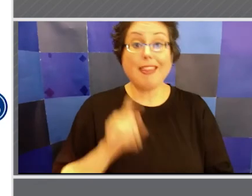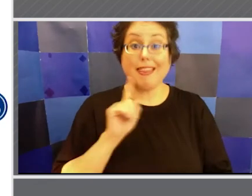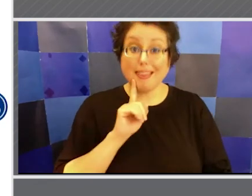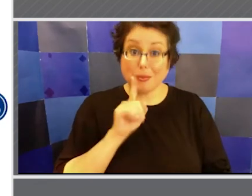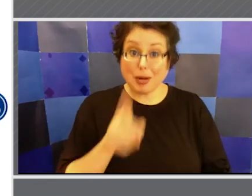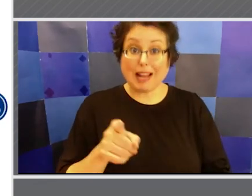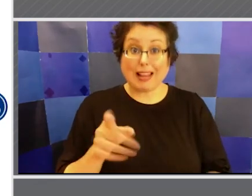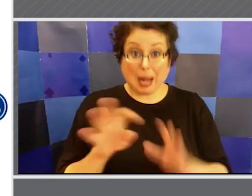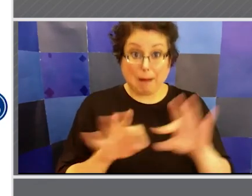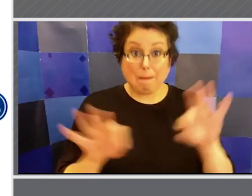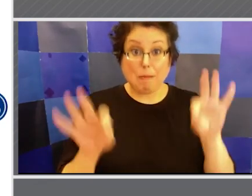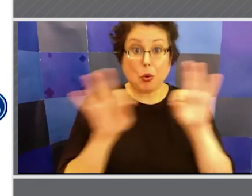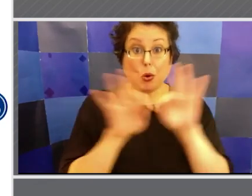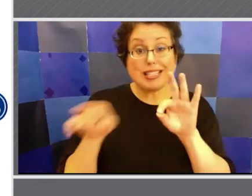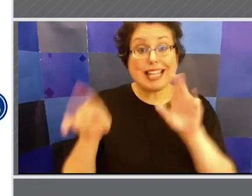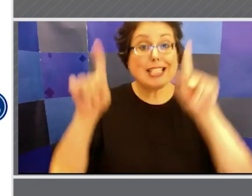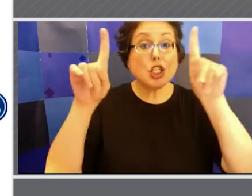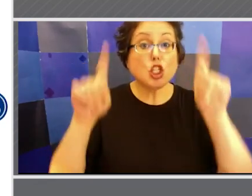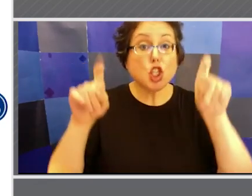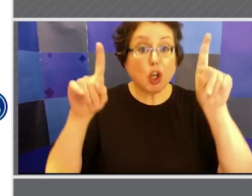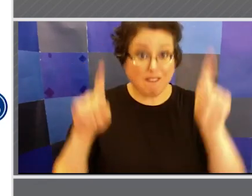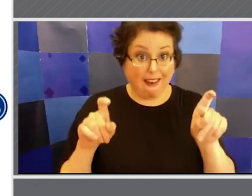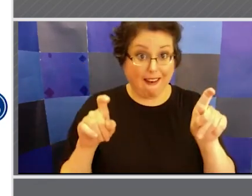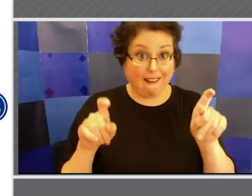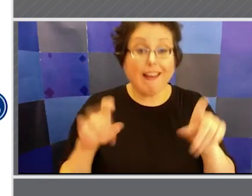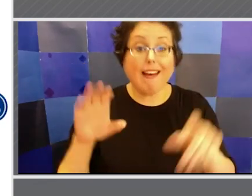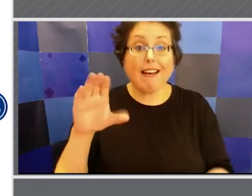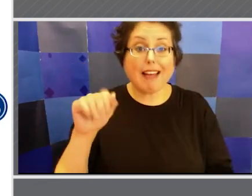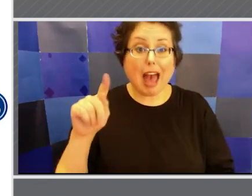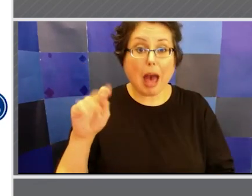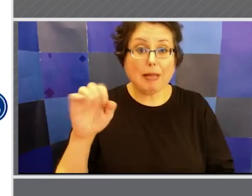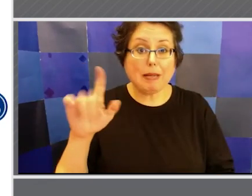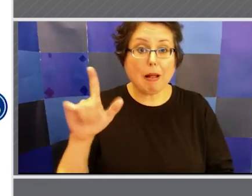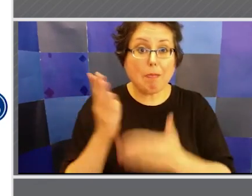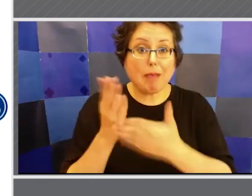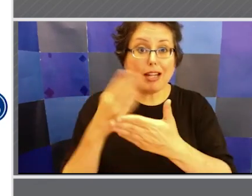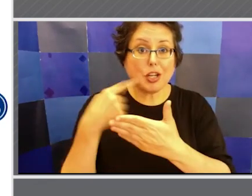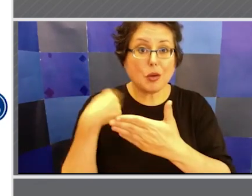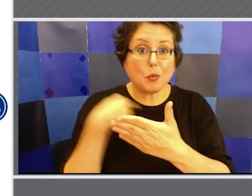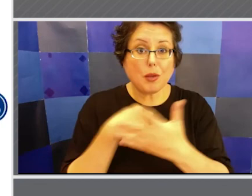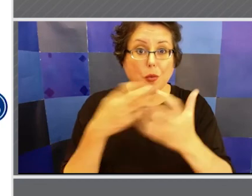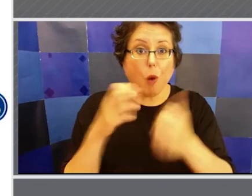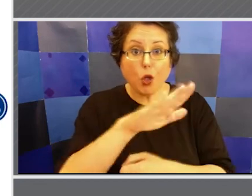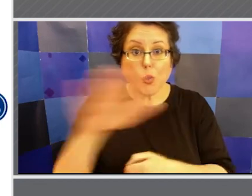It's the survey for the capital budget we really rely on input from residents to drive